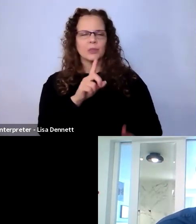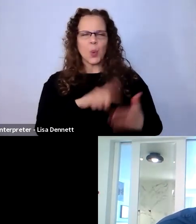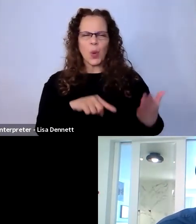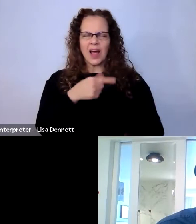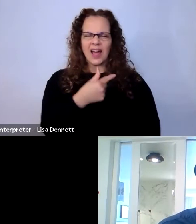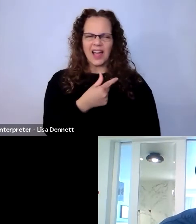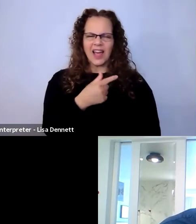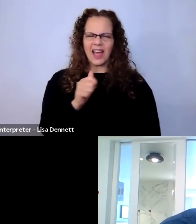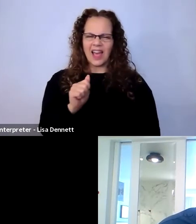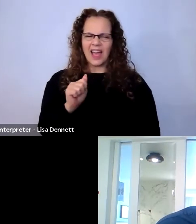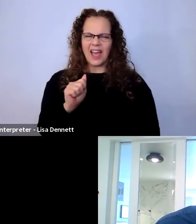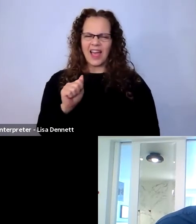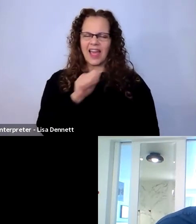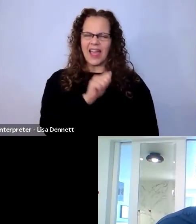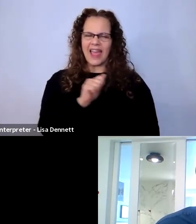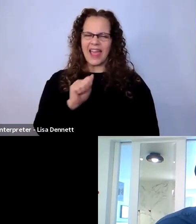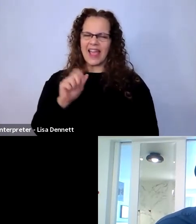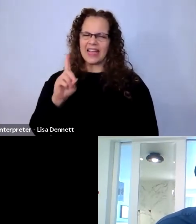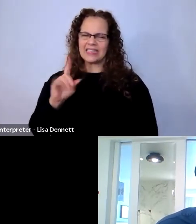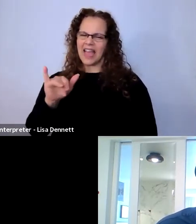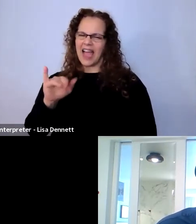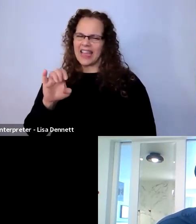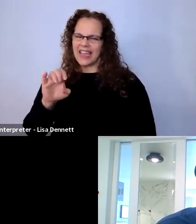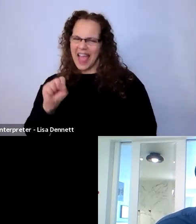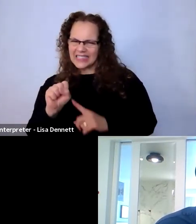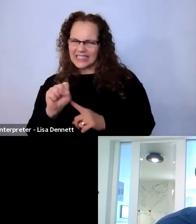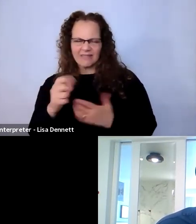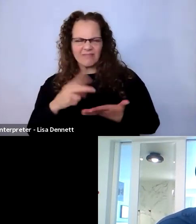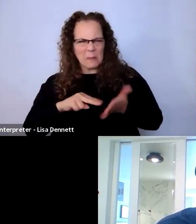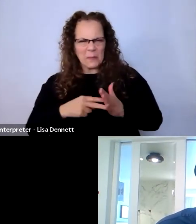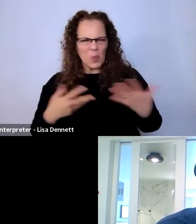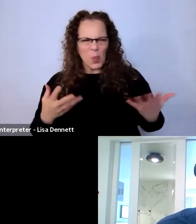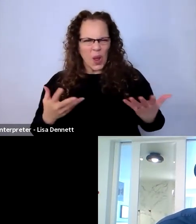Jennison Asuncion: They daddy's so the daddies are going to be awards, that we